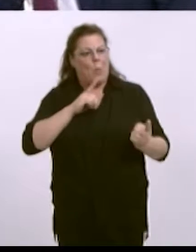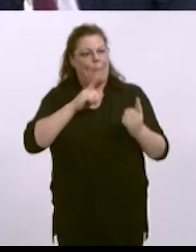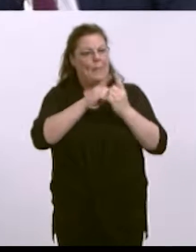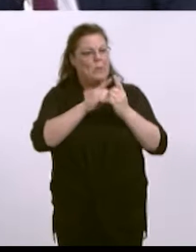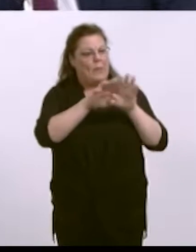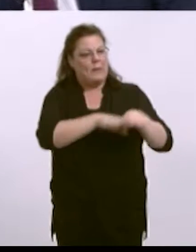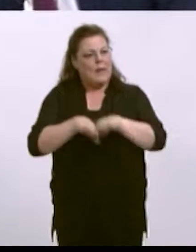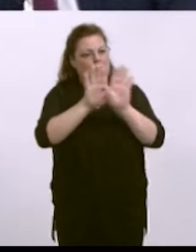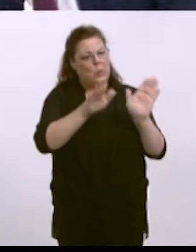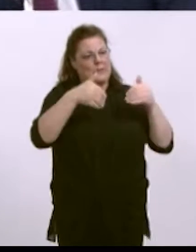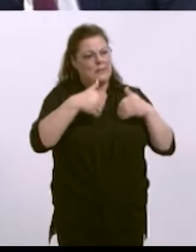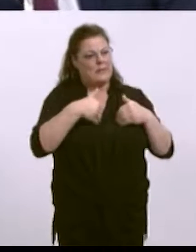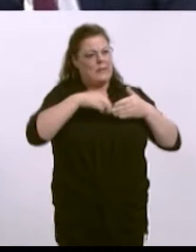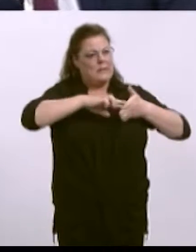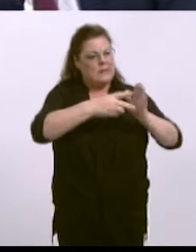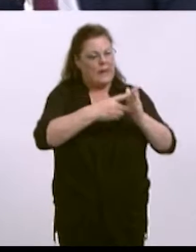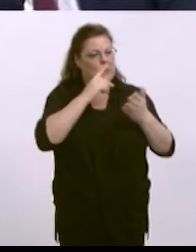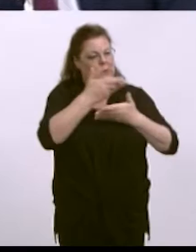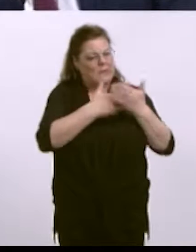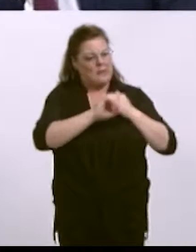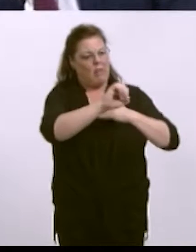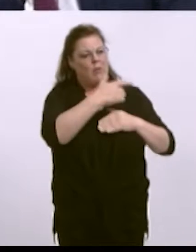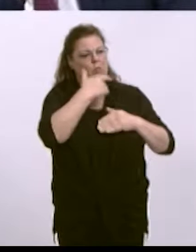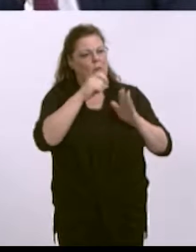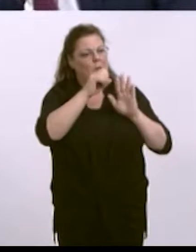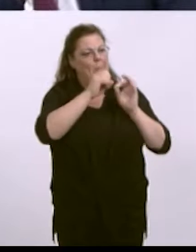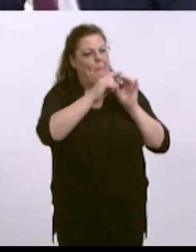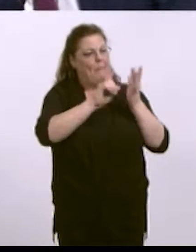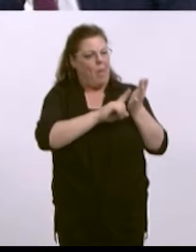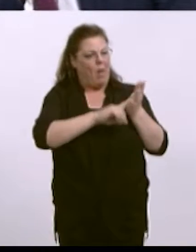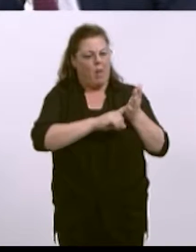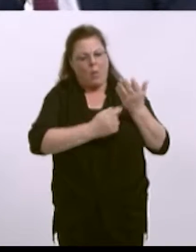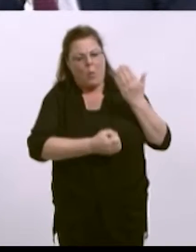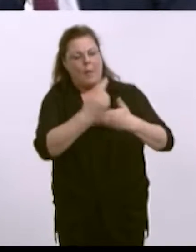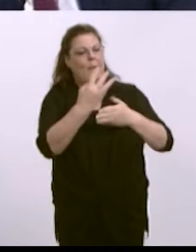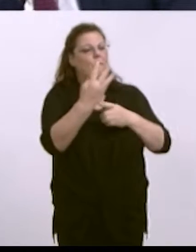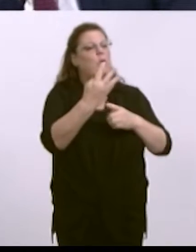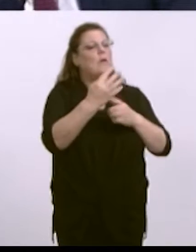discuss the societyís draft Bill. That meeting has been arranged for 14 November. I am confident,